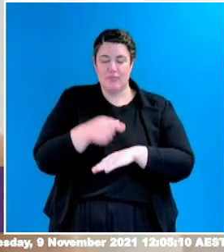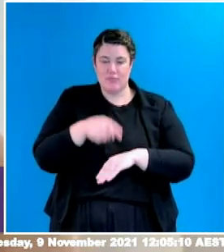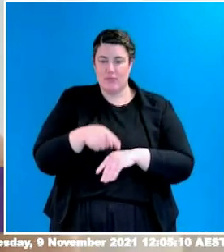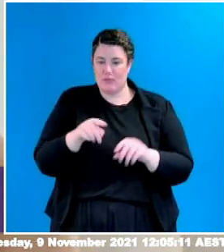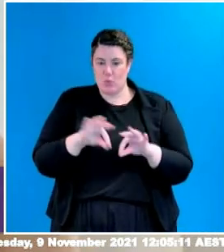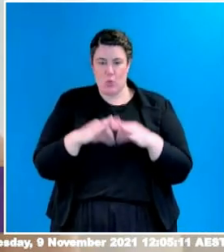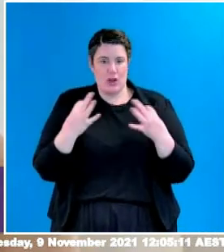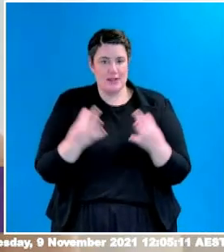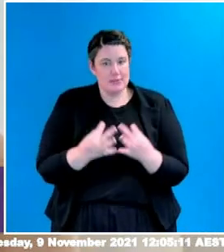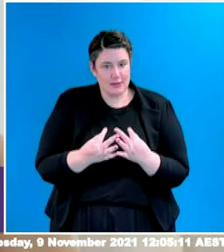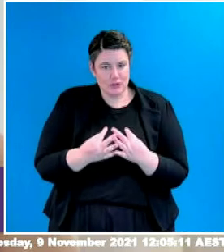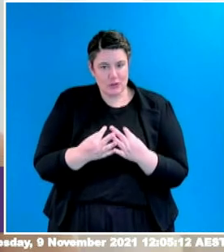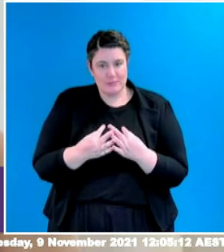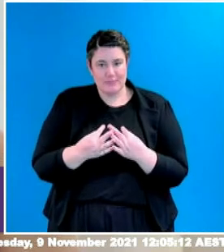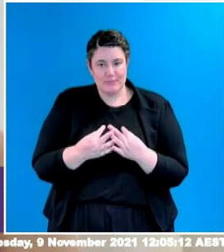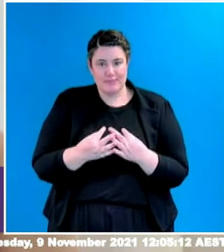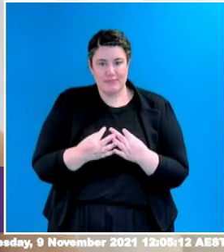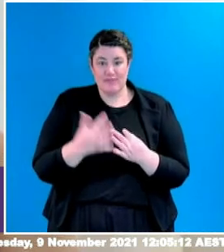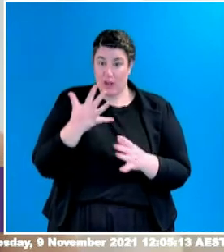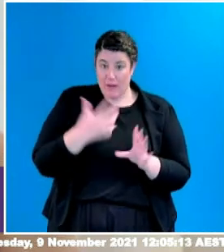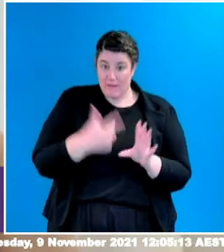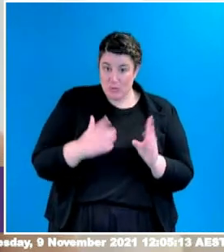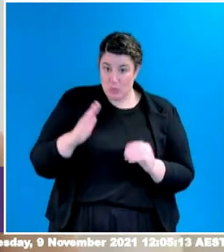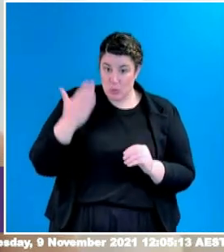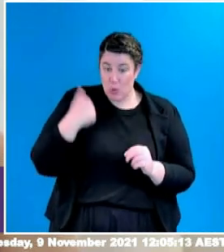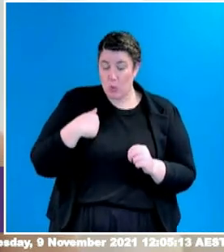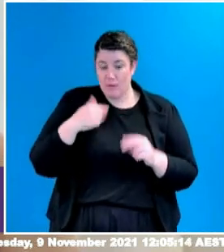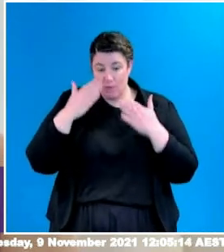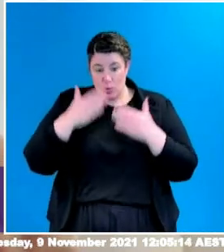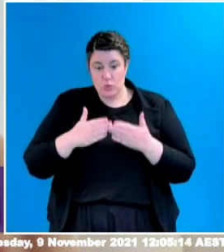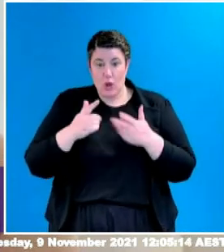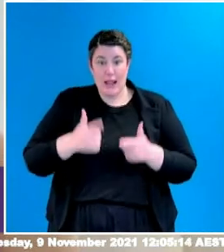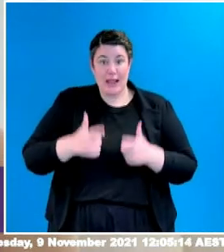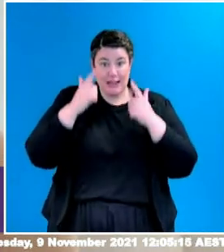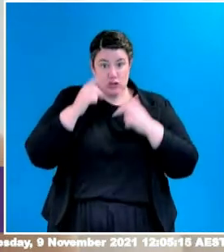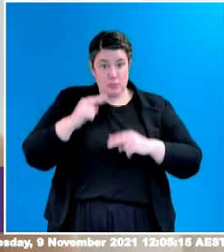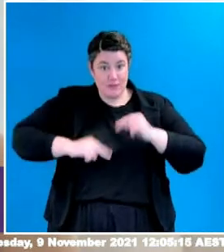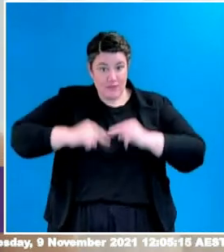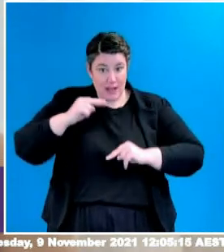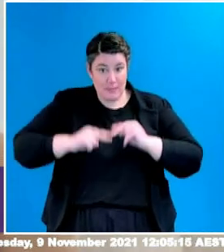We focus on leadership development, we have training programs, coaching